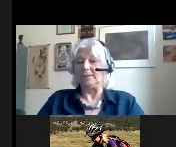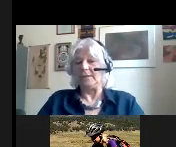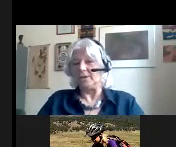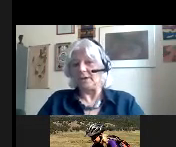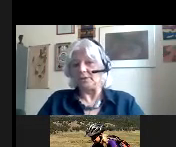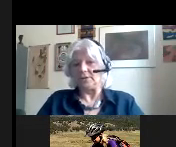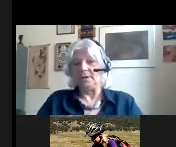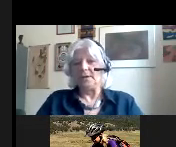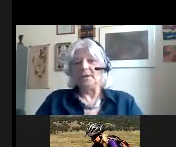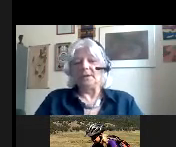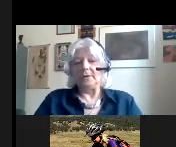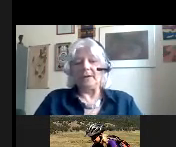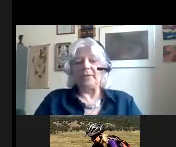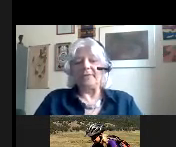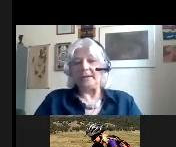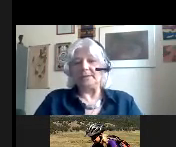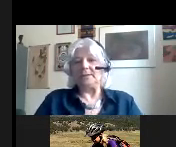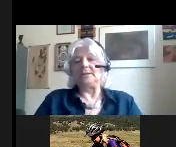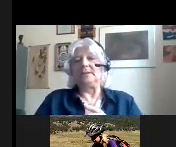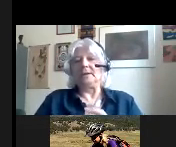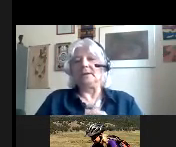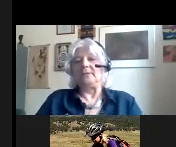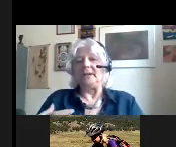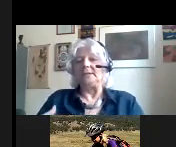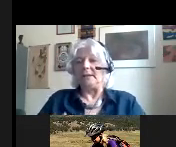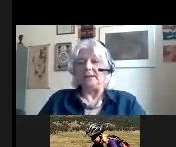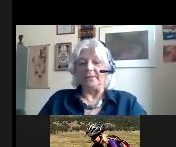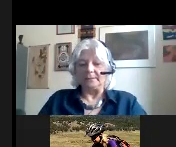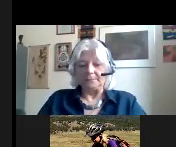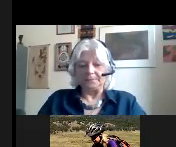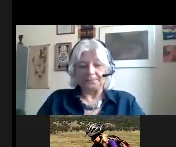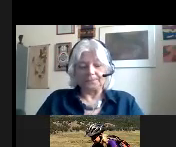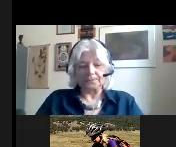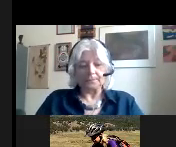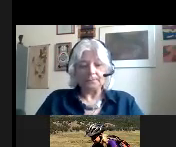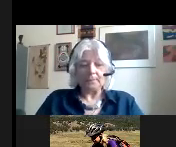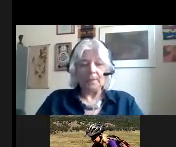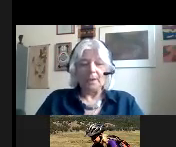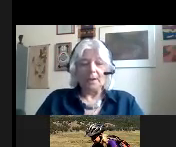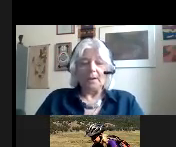and education. They're in every facet of day to day living.